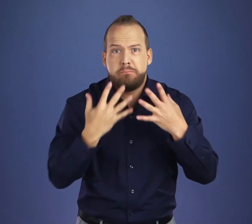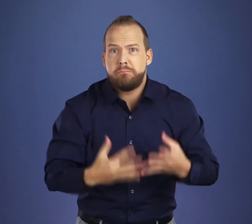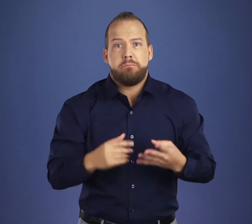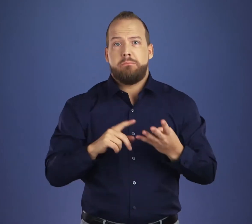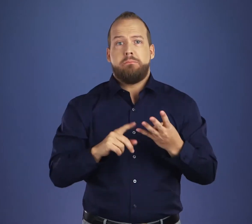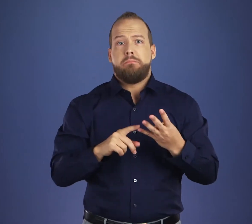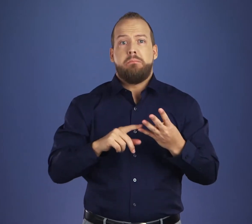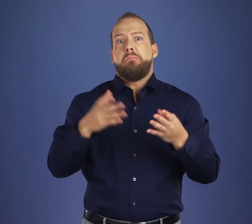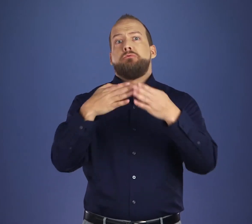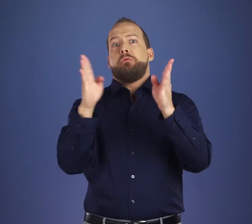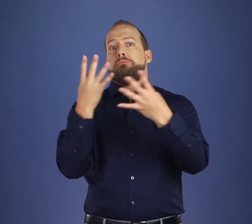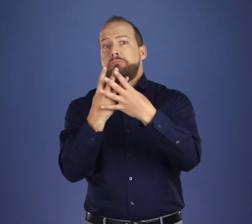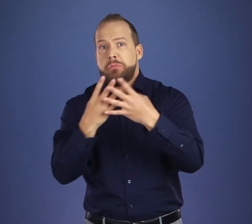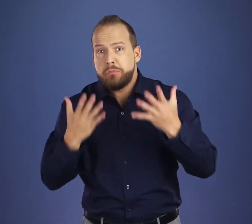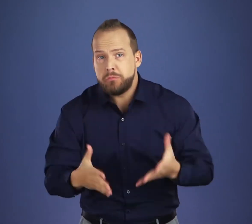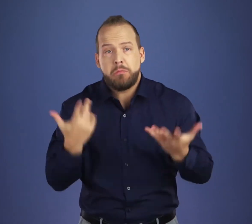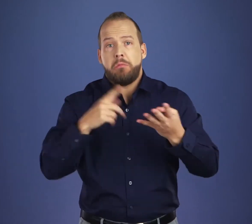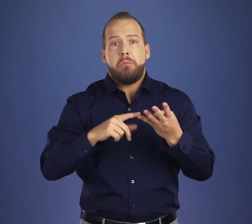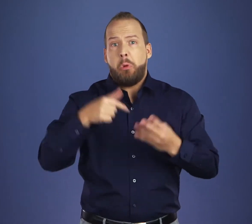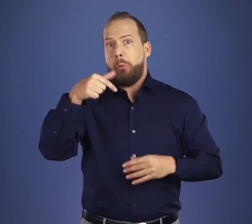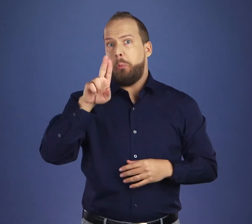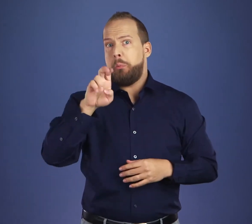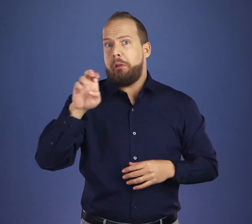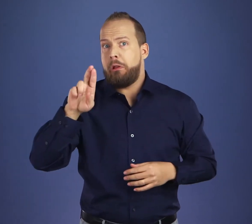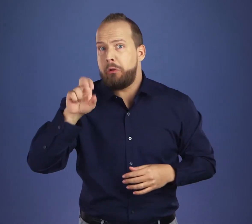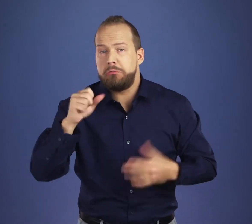and fallen women were definitely out.